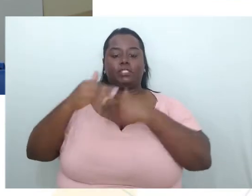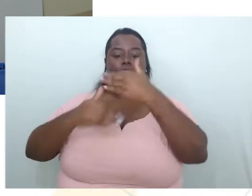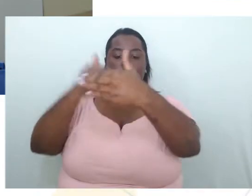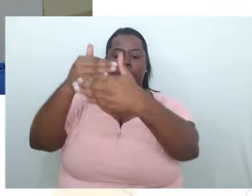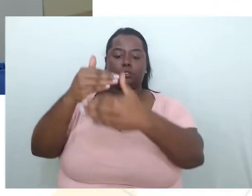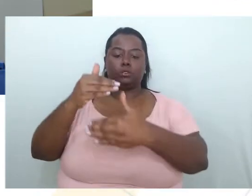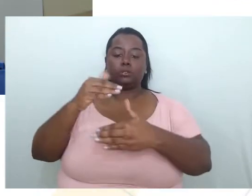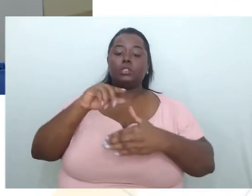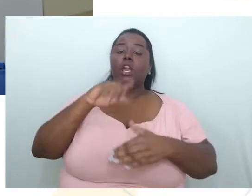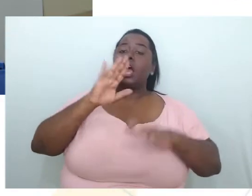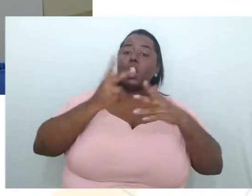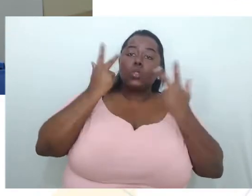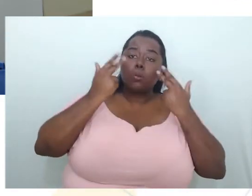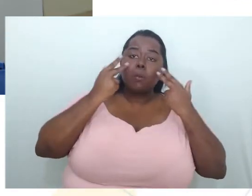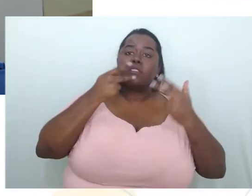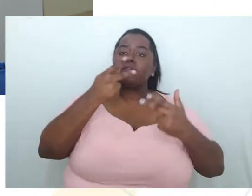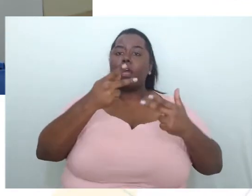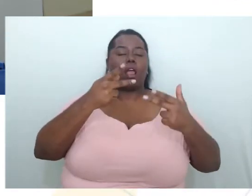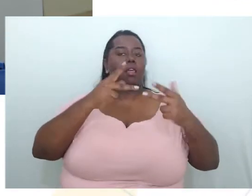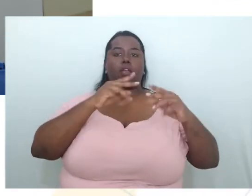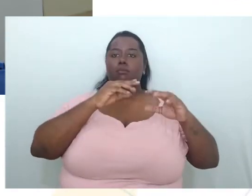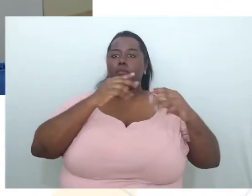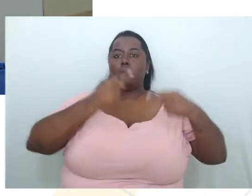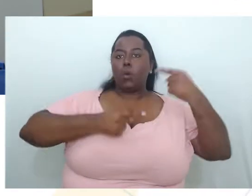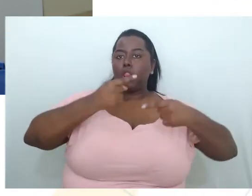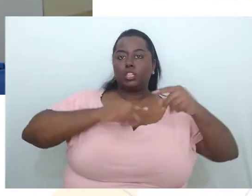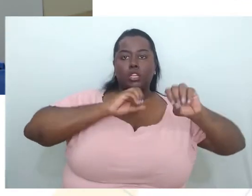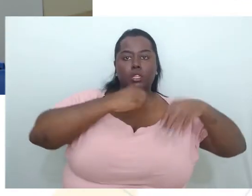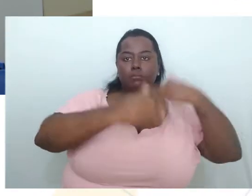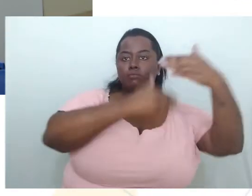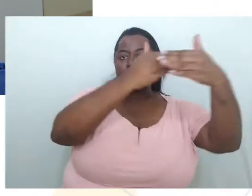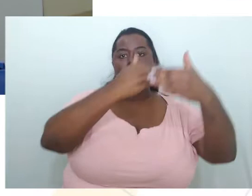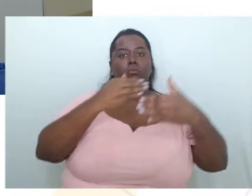development, people talk about development in terms of economic